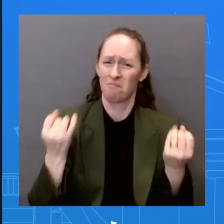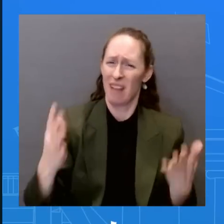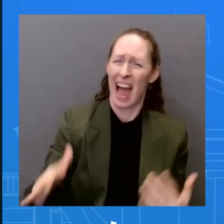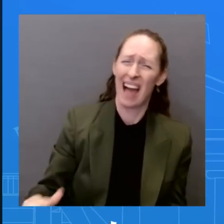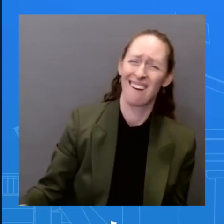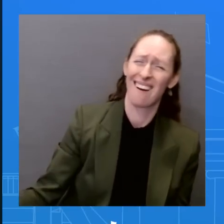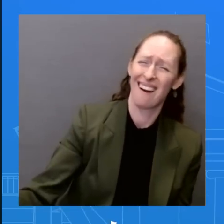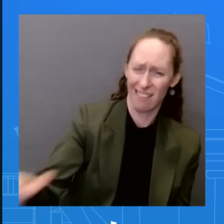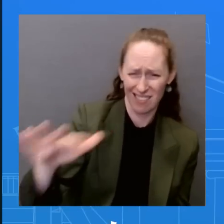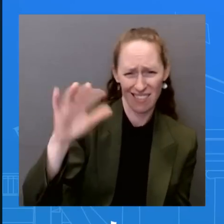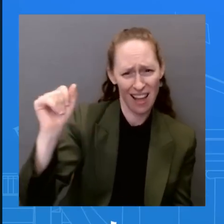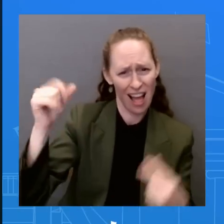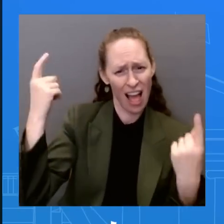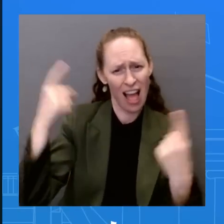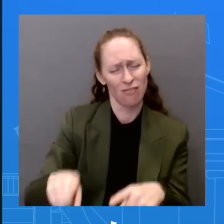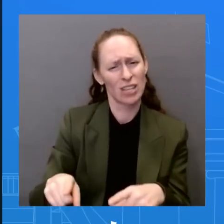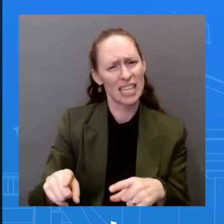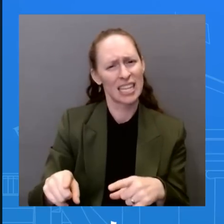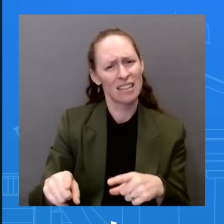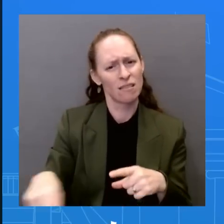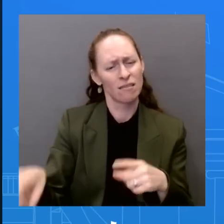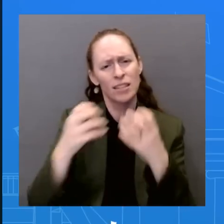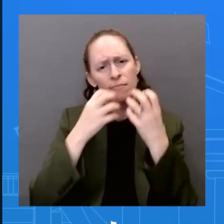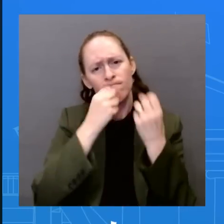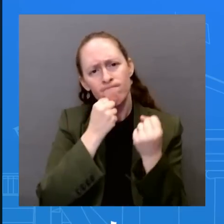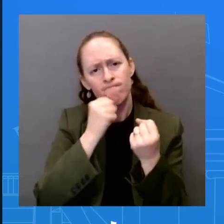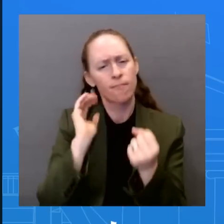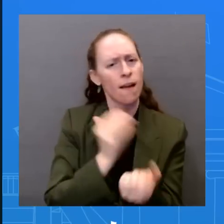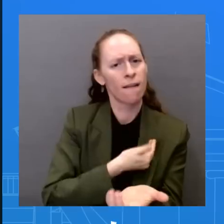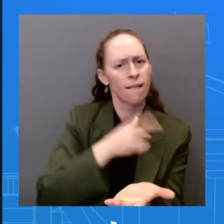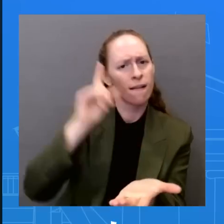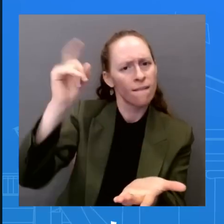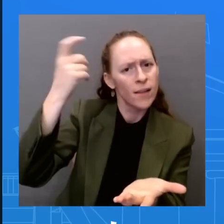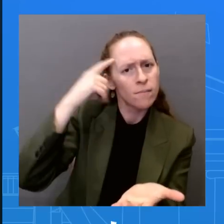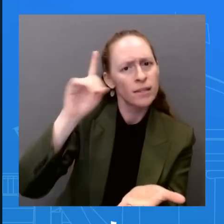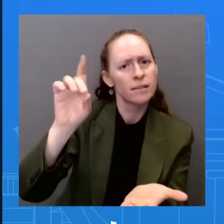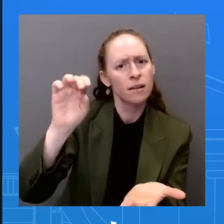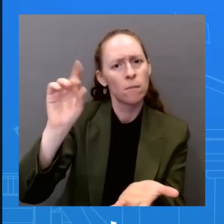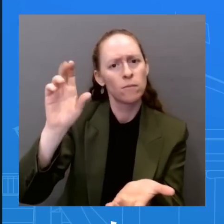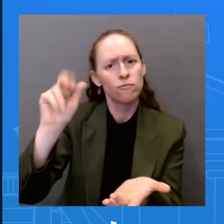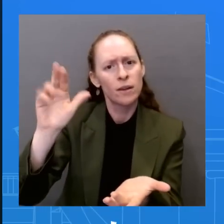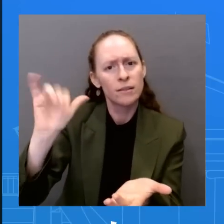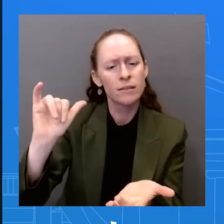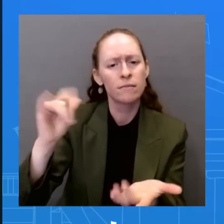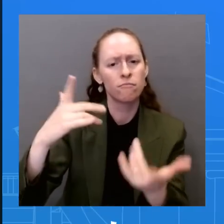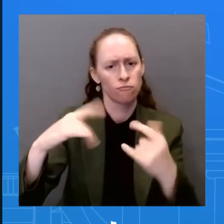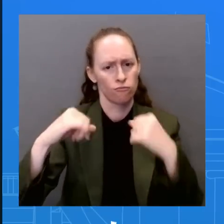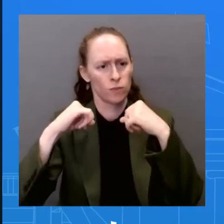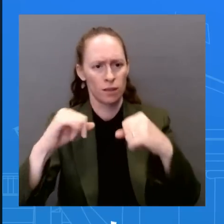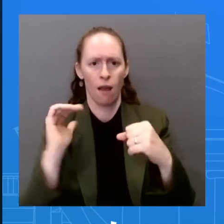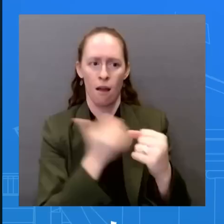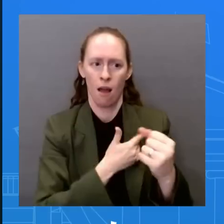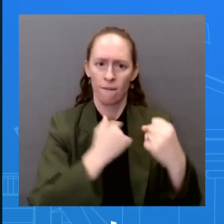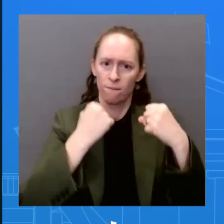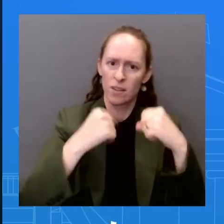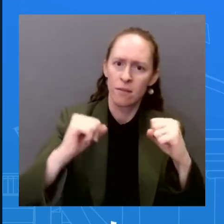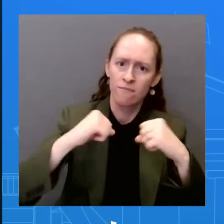who agree that we have to protect our rights. And the point of the speech was that he wanted to really point to an inflection point,